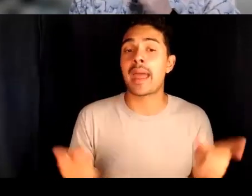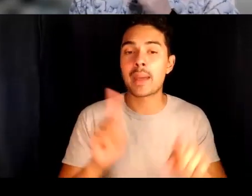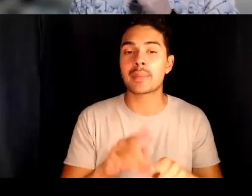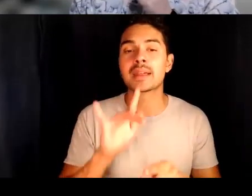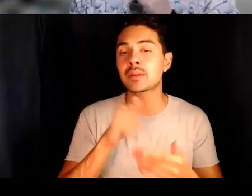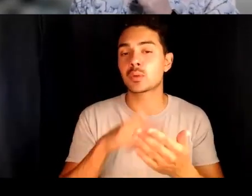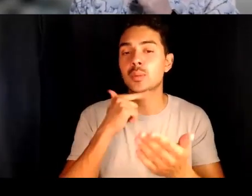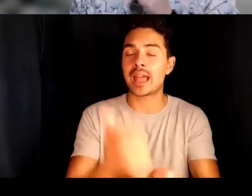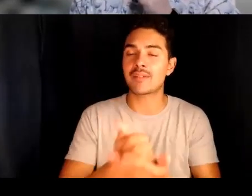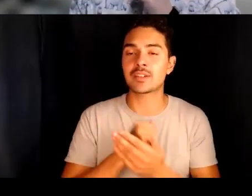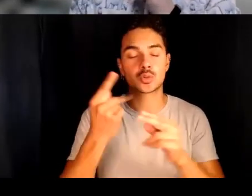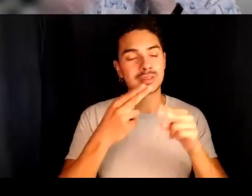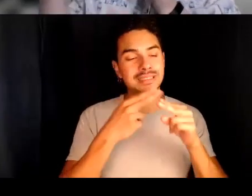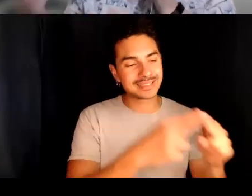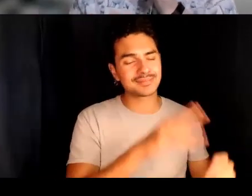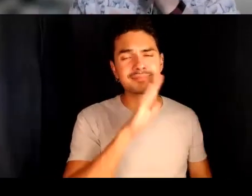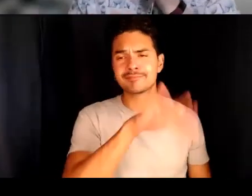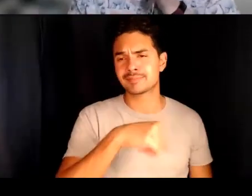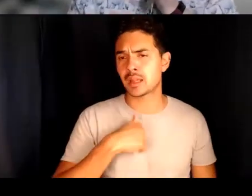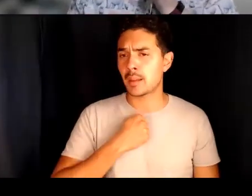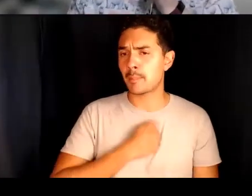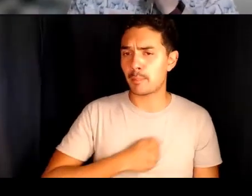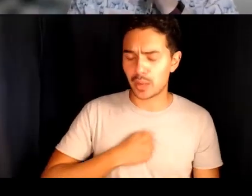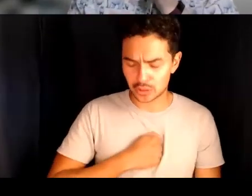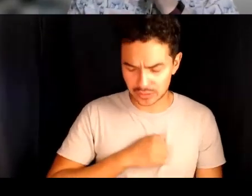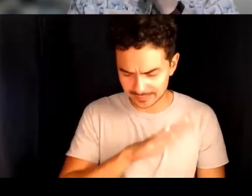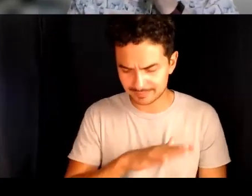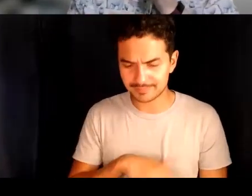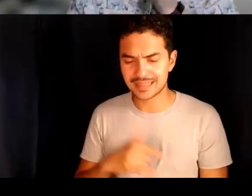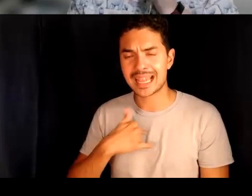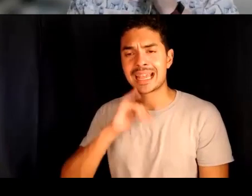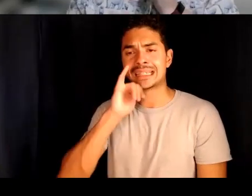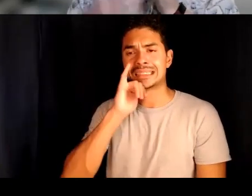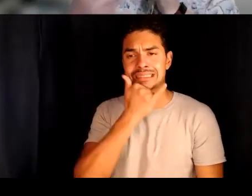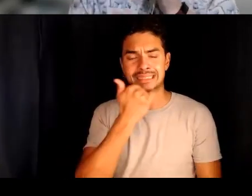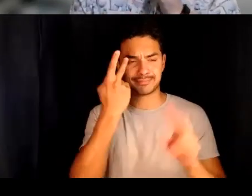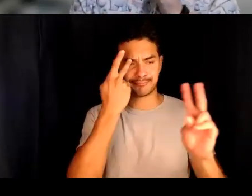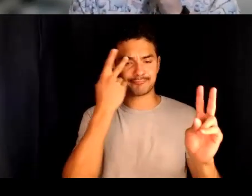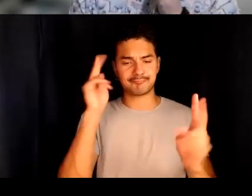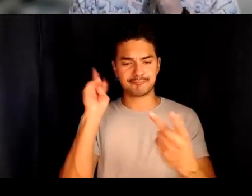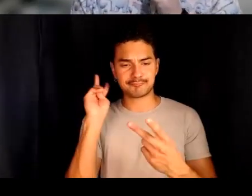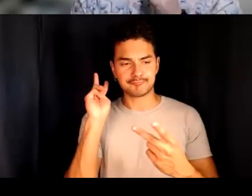I apologize, I misinterpreted you looking away from me. I am here for you.